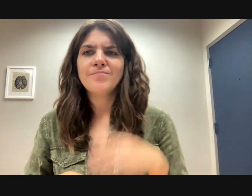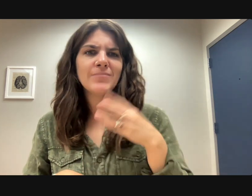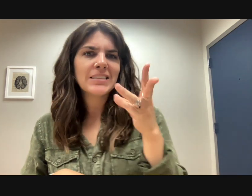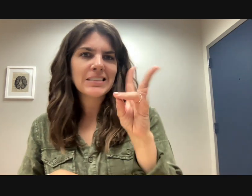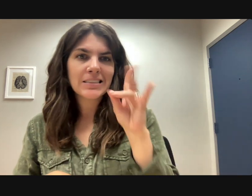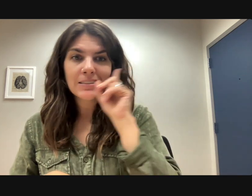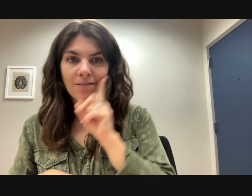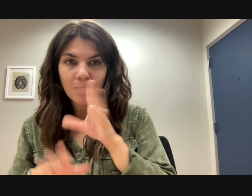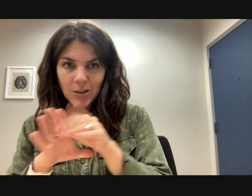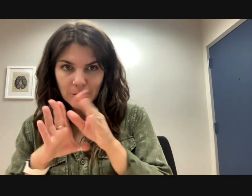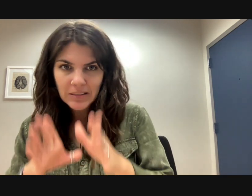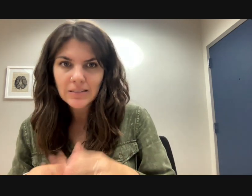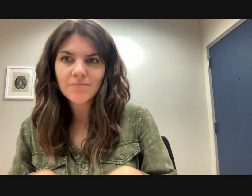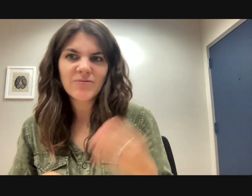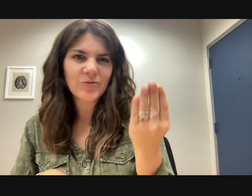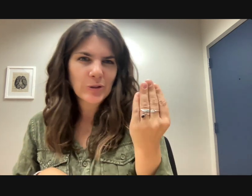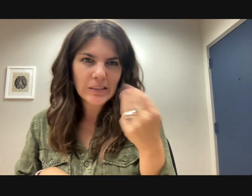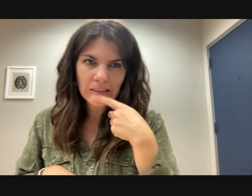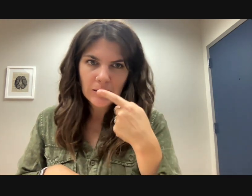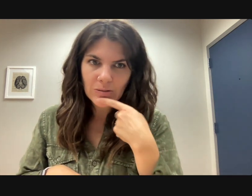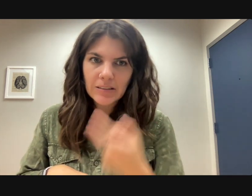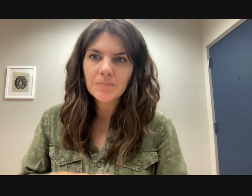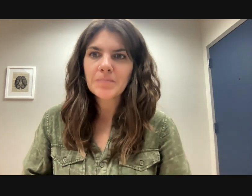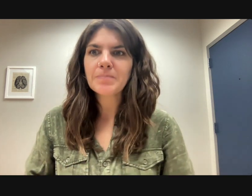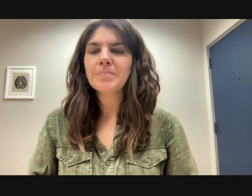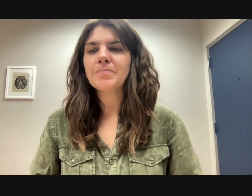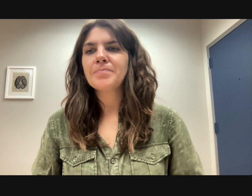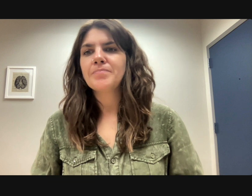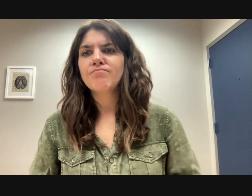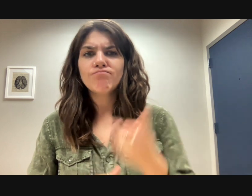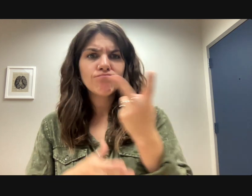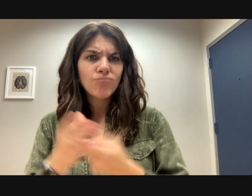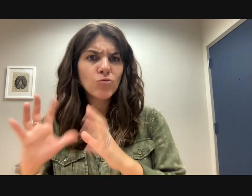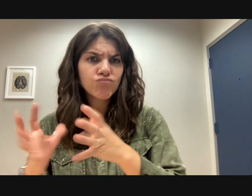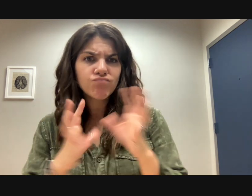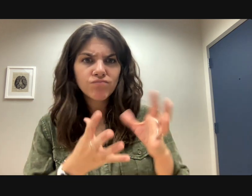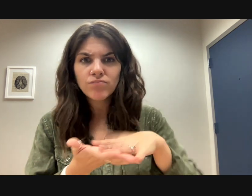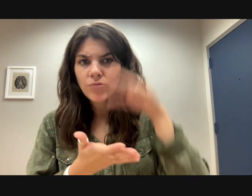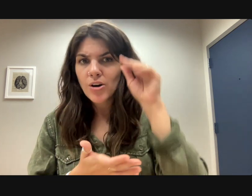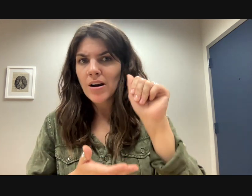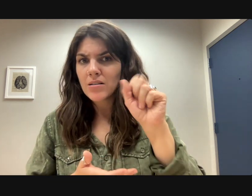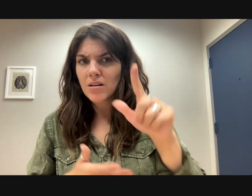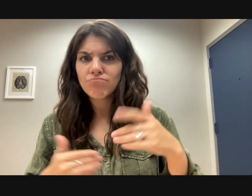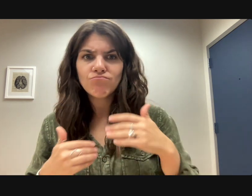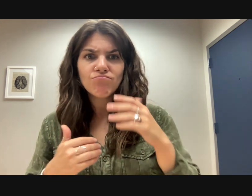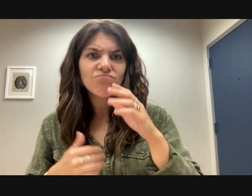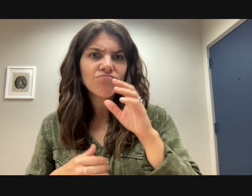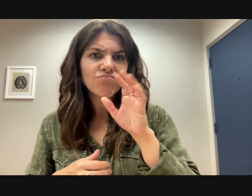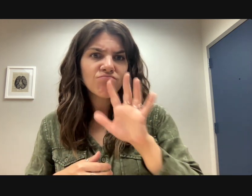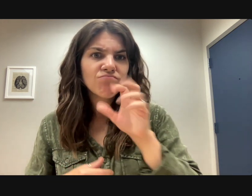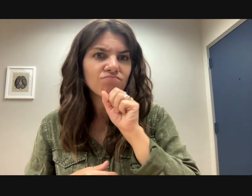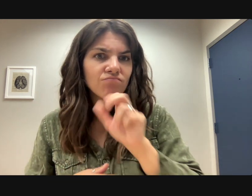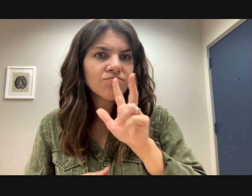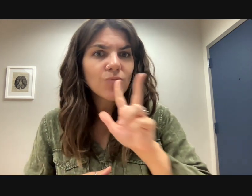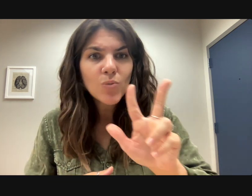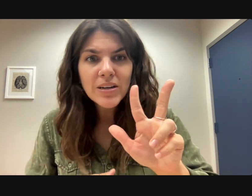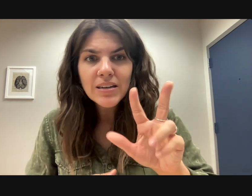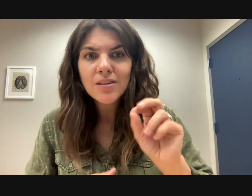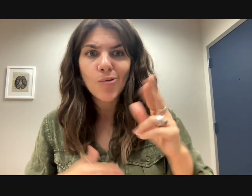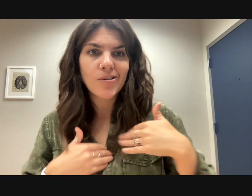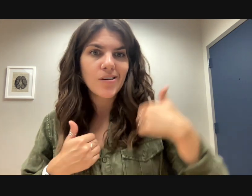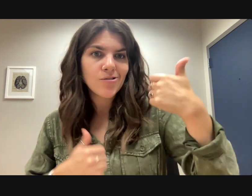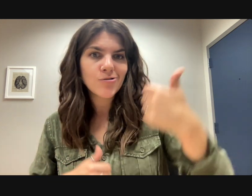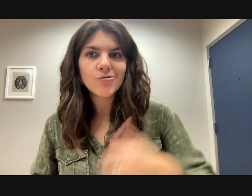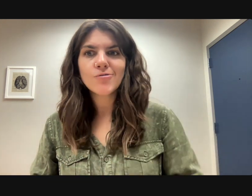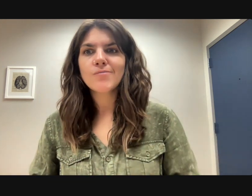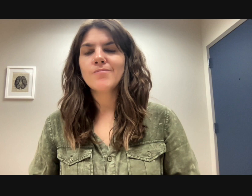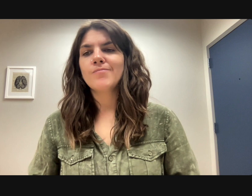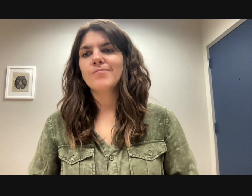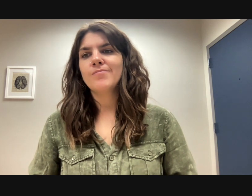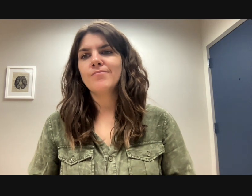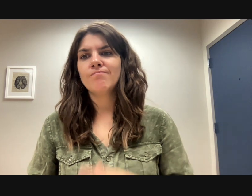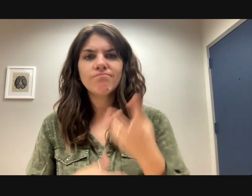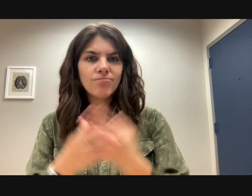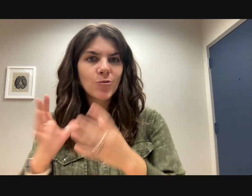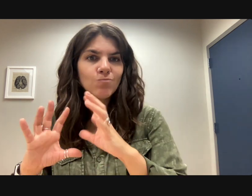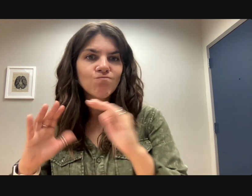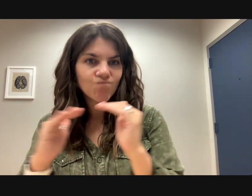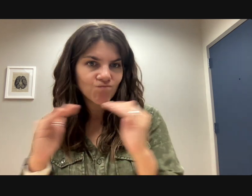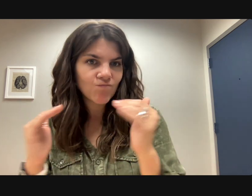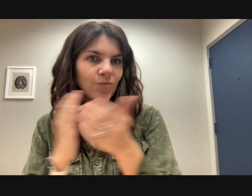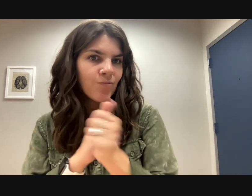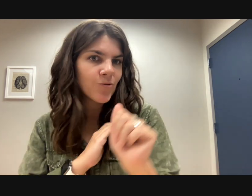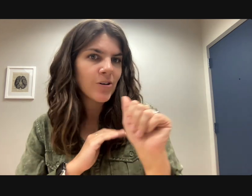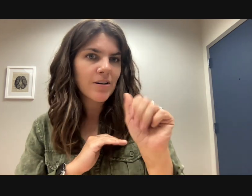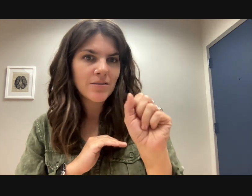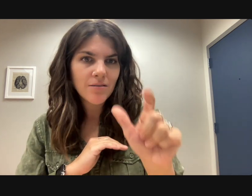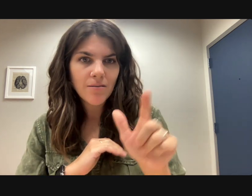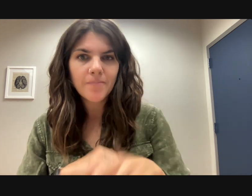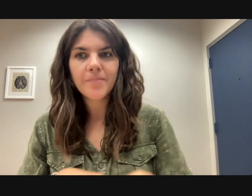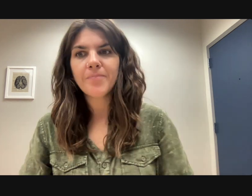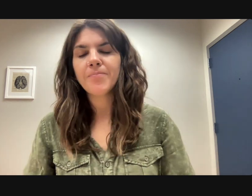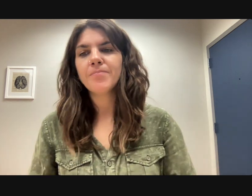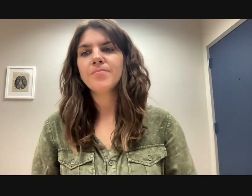There were 67 Deaf participants and 14 Hearing participants. Both groups learned ASL at the age of 3 or younger and are similarly fluent in ASL.